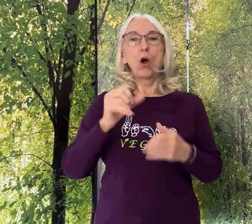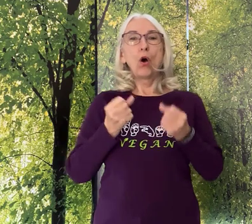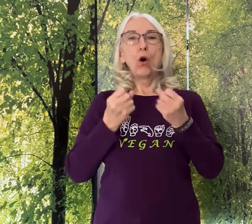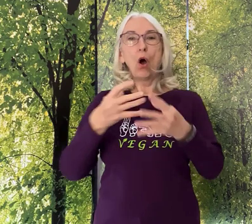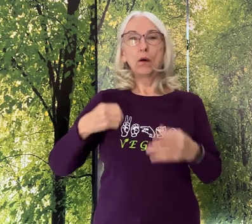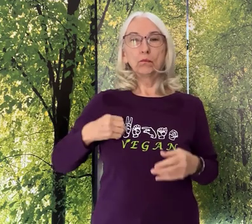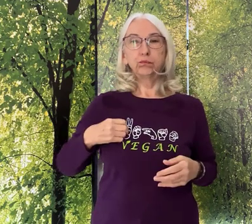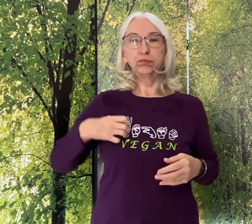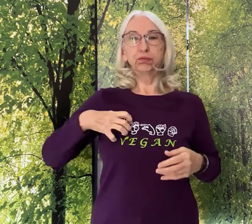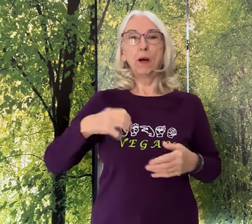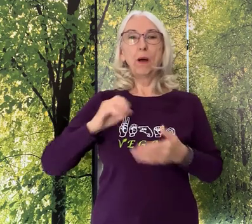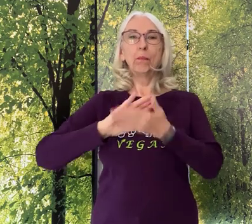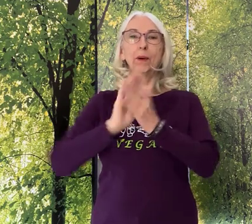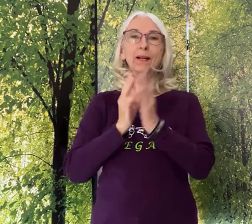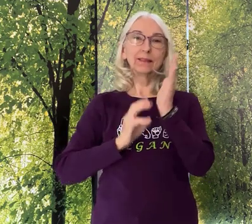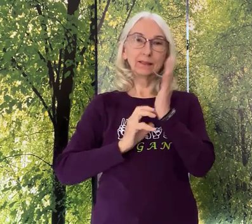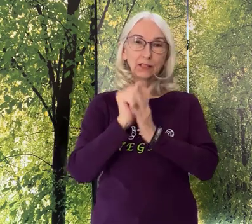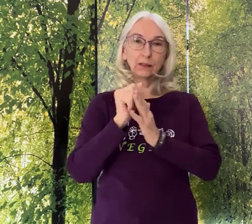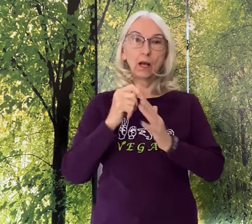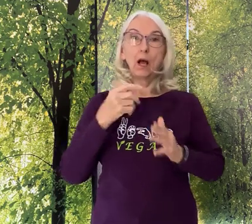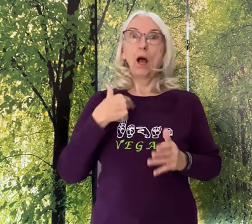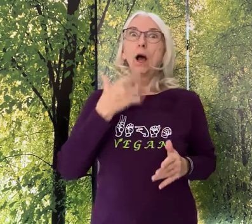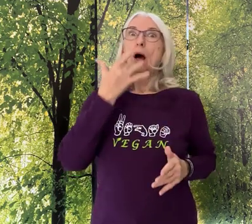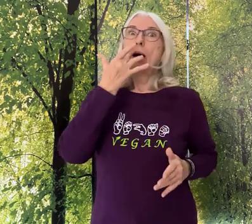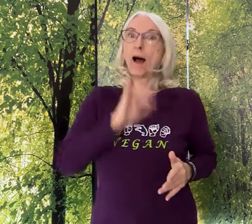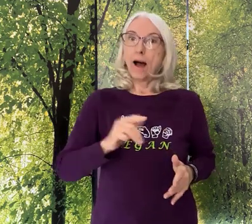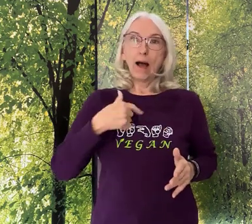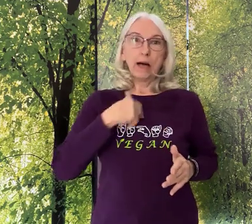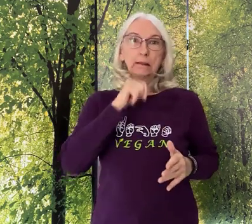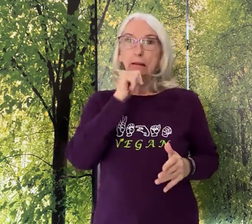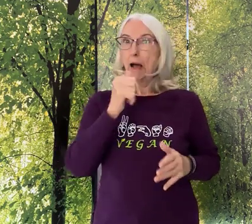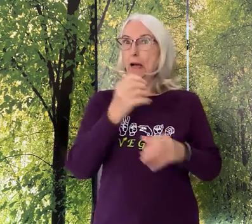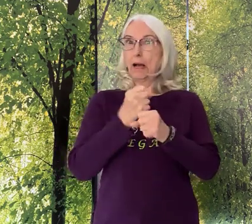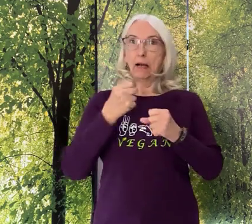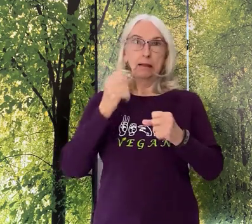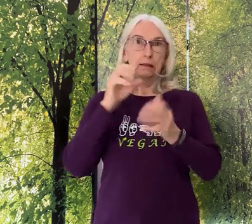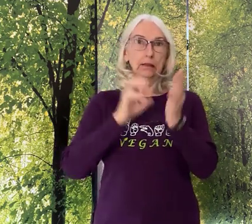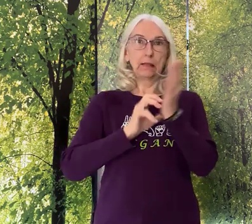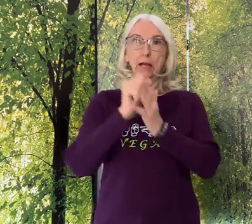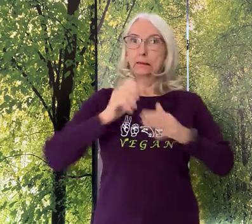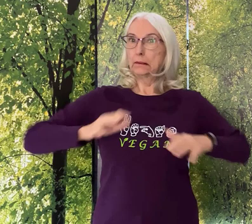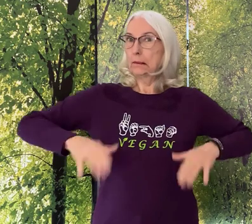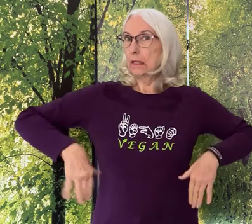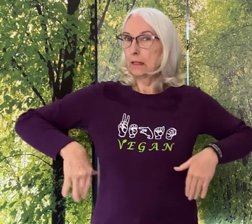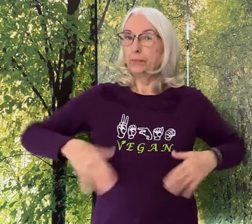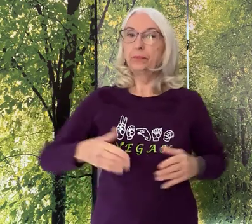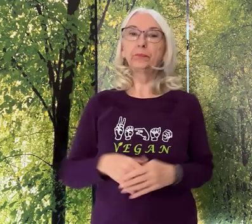which can cause a lump and become cancerous. I was lucky it was not cancer yet.